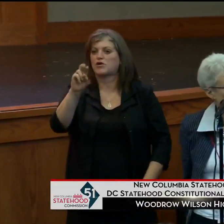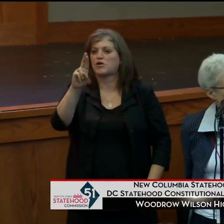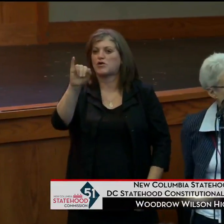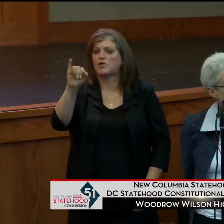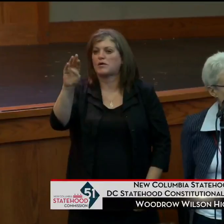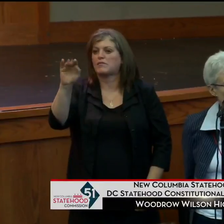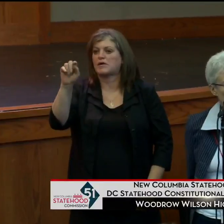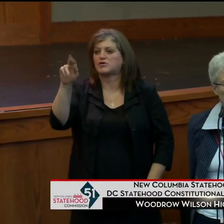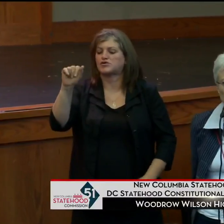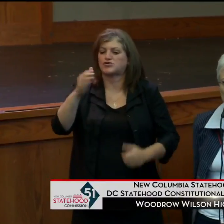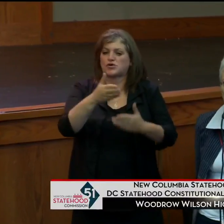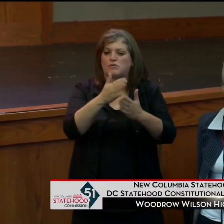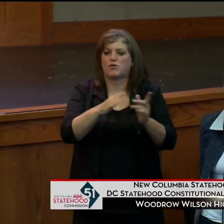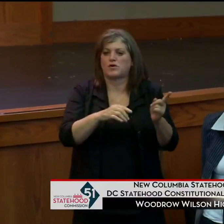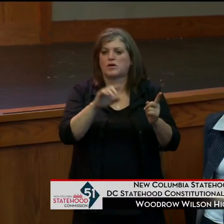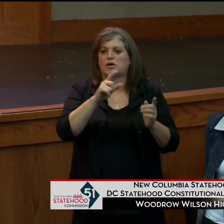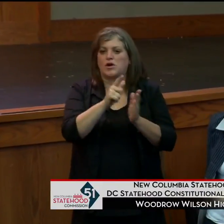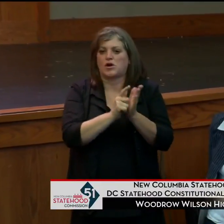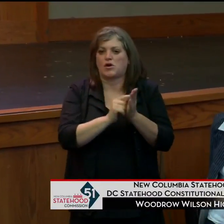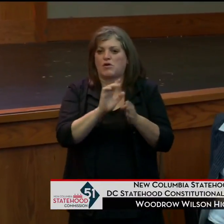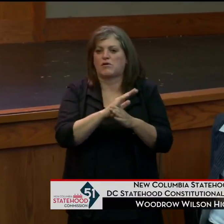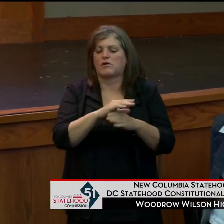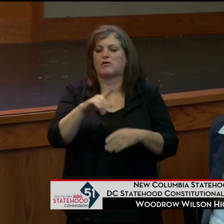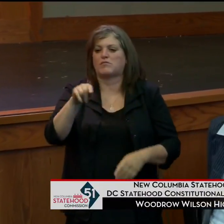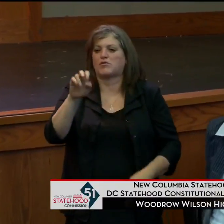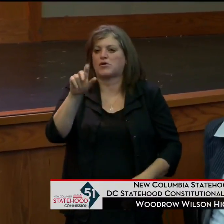I'M A PARTNER AT THE LAW FIRM PERKINS HERE IN THE DISTRICT.